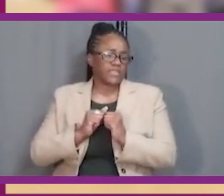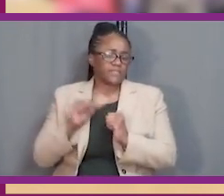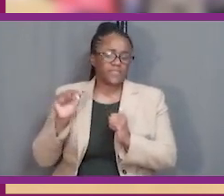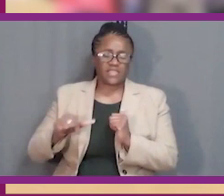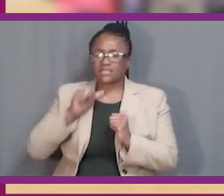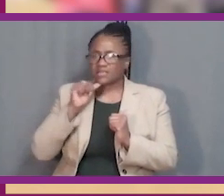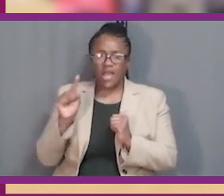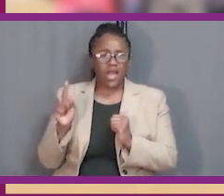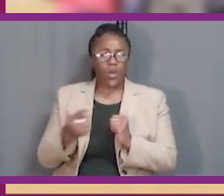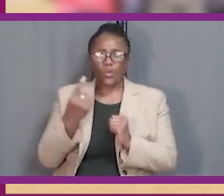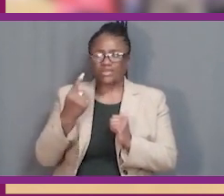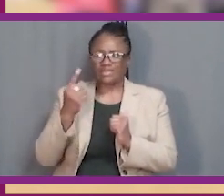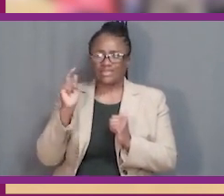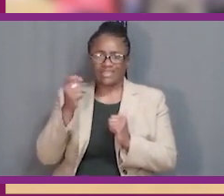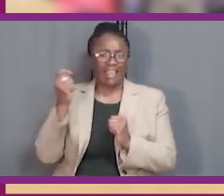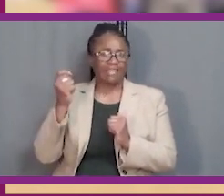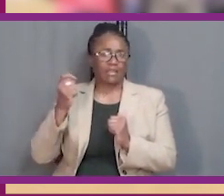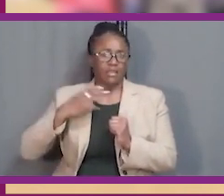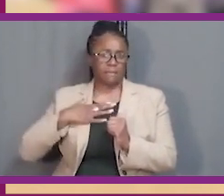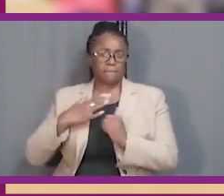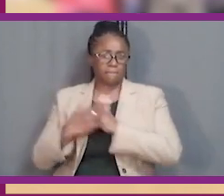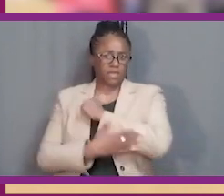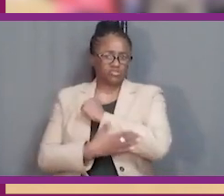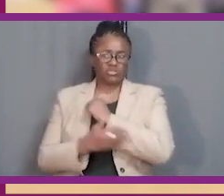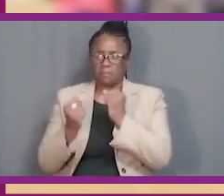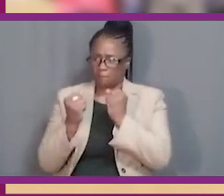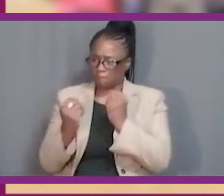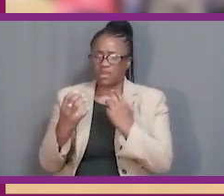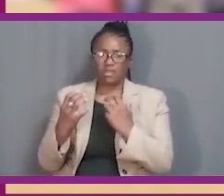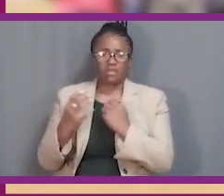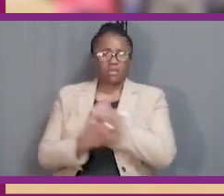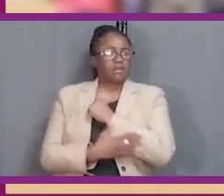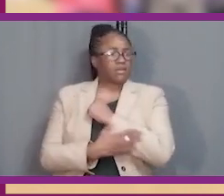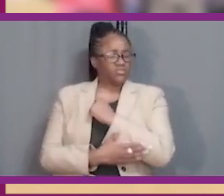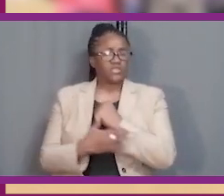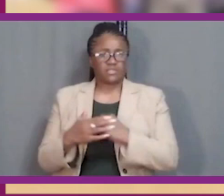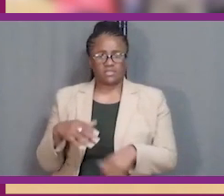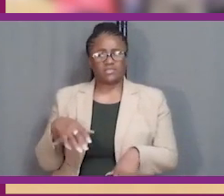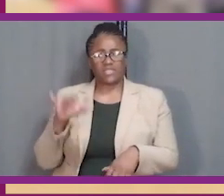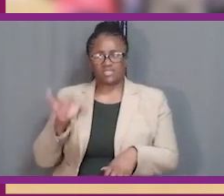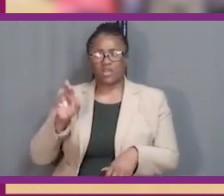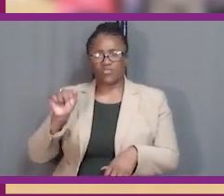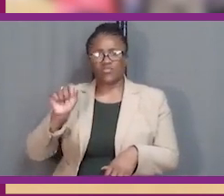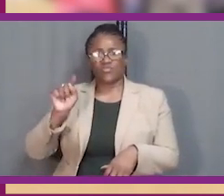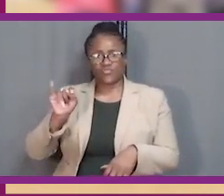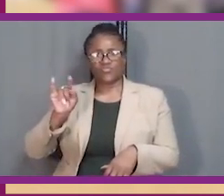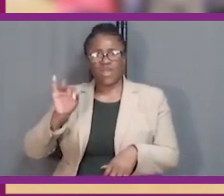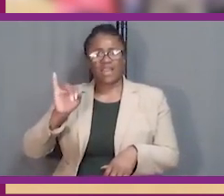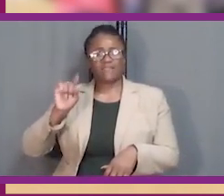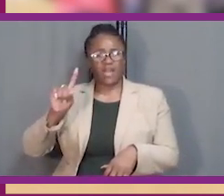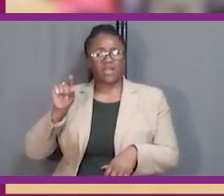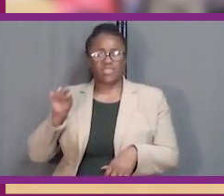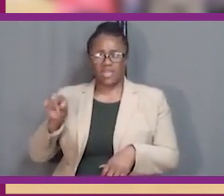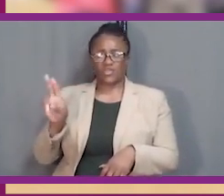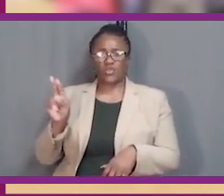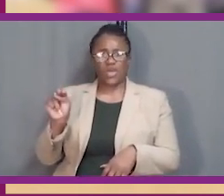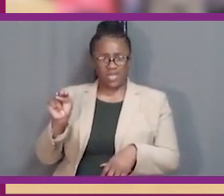ratified this UN convention and the barriers in access to justice for persons with disabilities